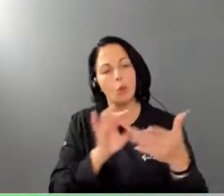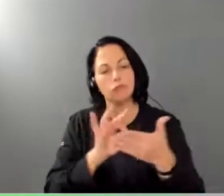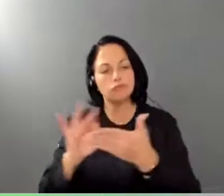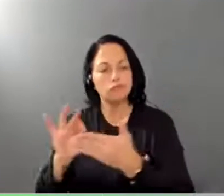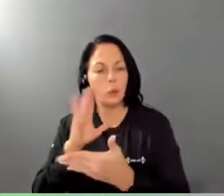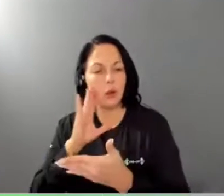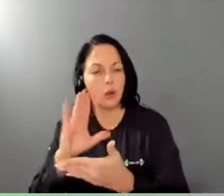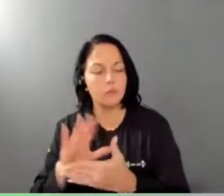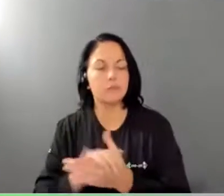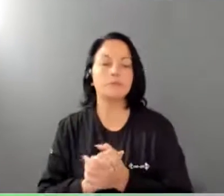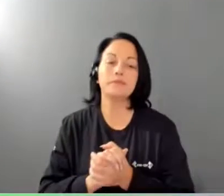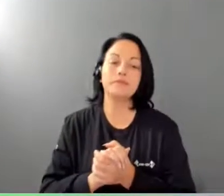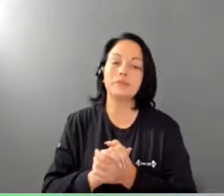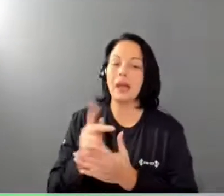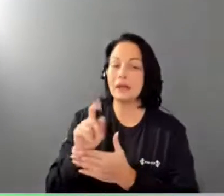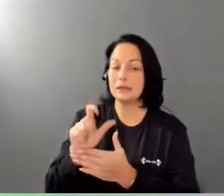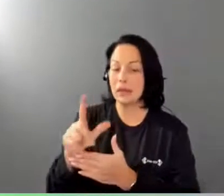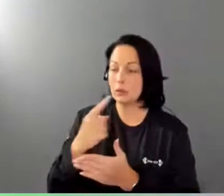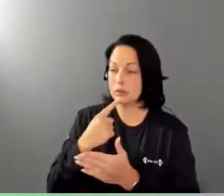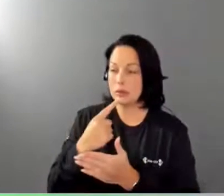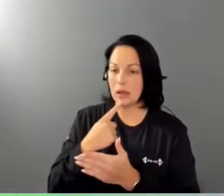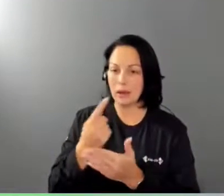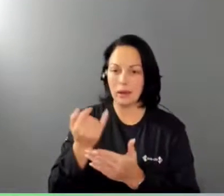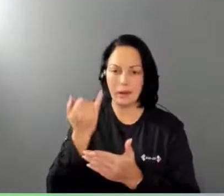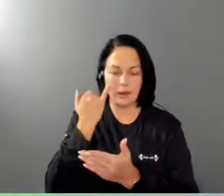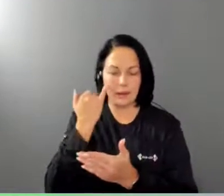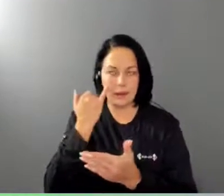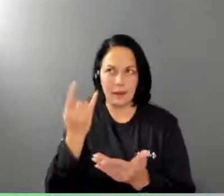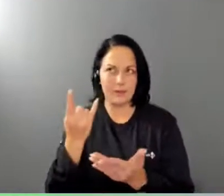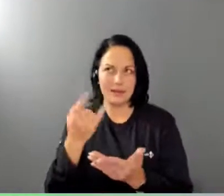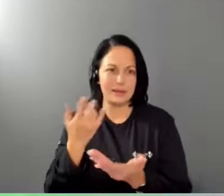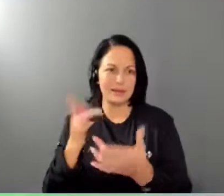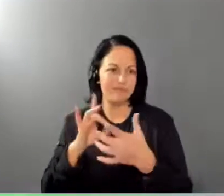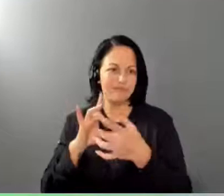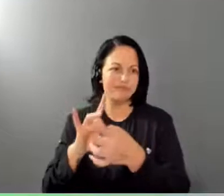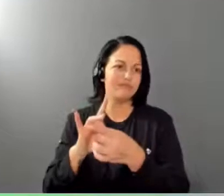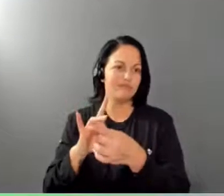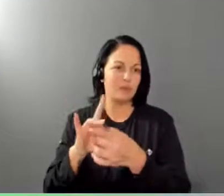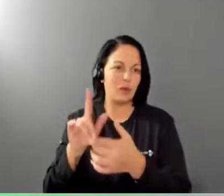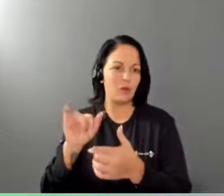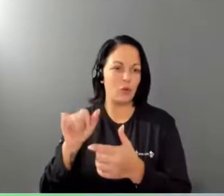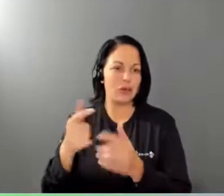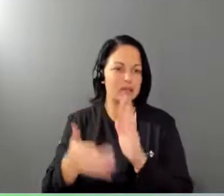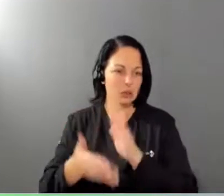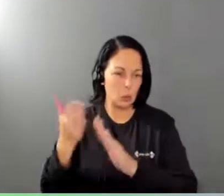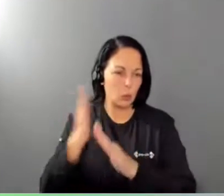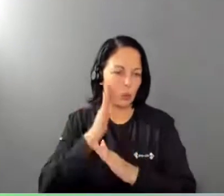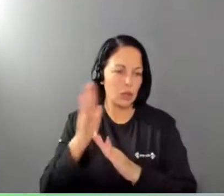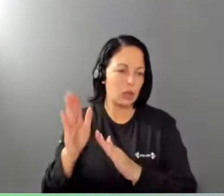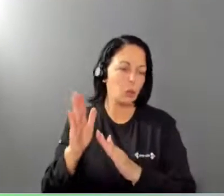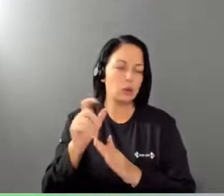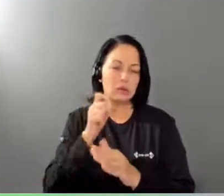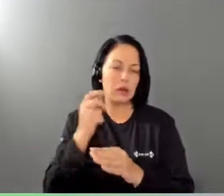working on that. So we're also working with the SLA team so anything will end up on the scorecard. In this candle alerted to if